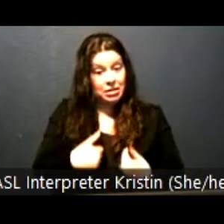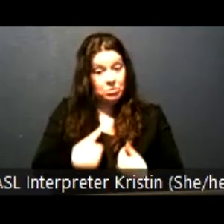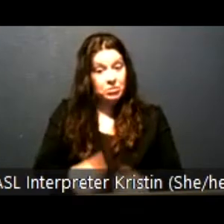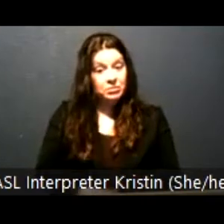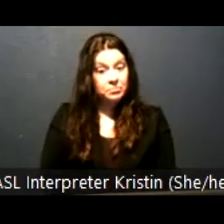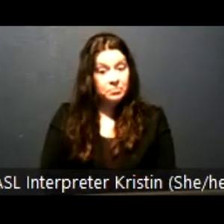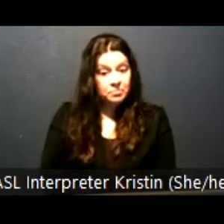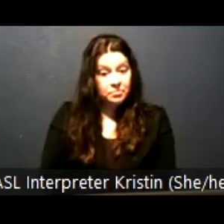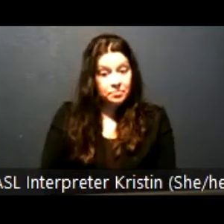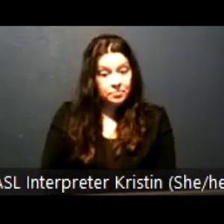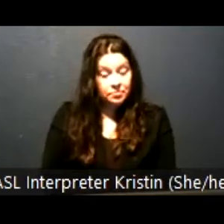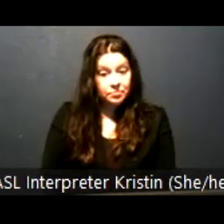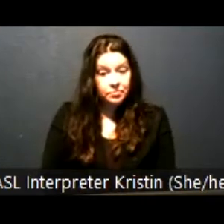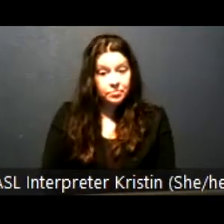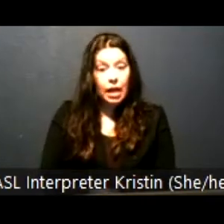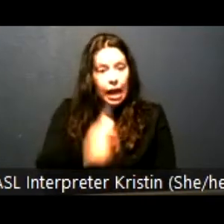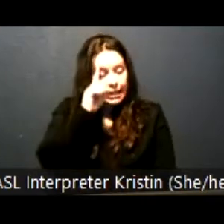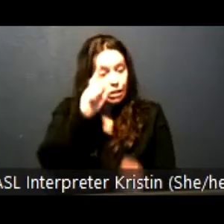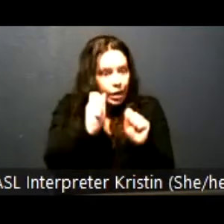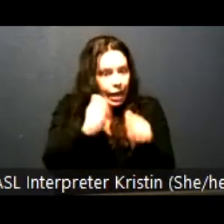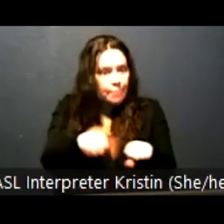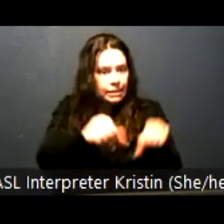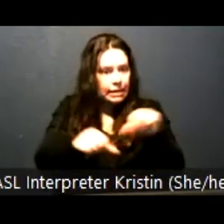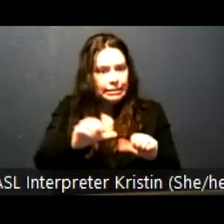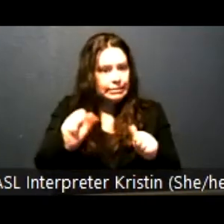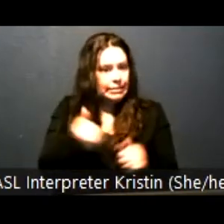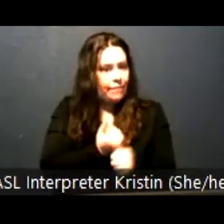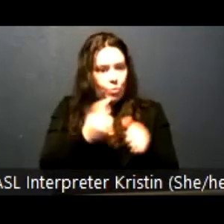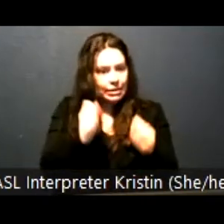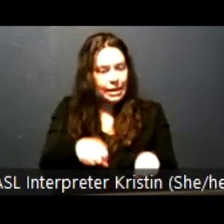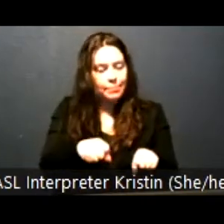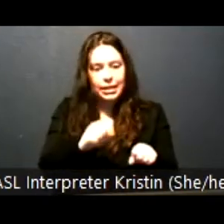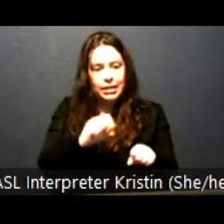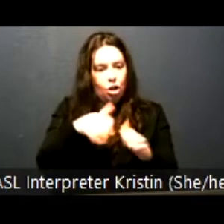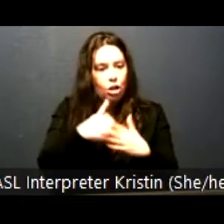everyone can be a scientist, you know, it's all about solving mysteries. I love Nancy Drew